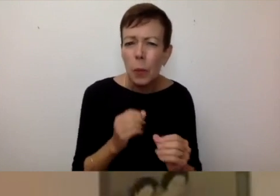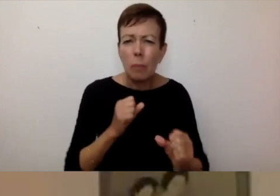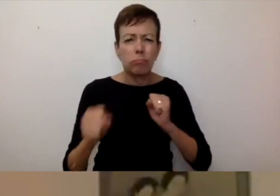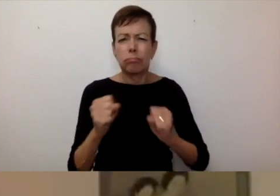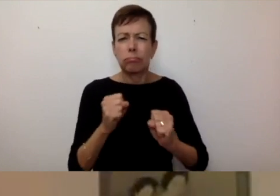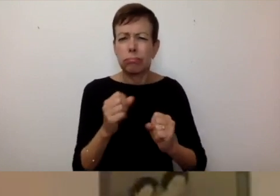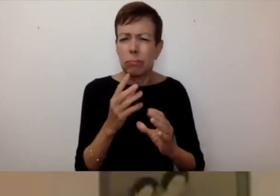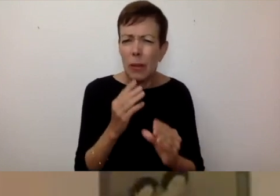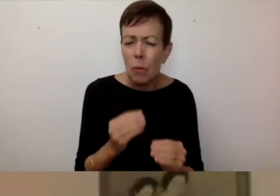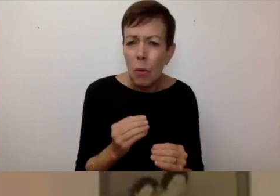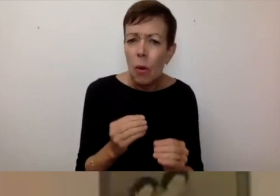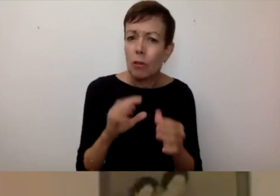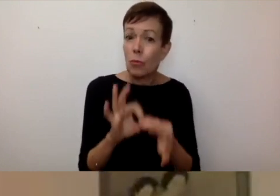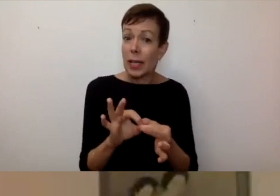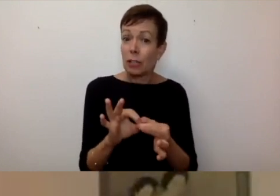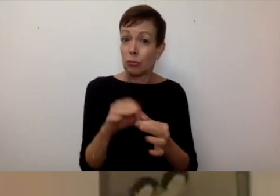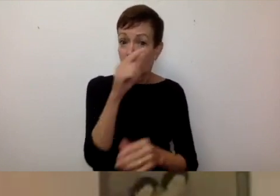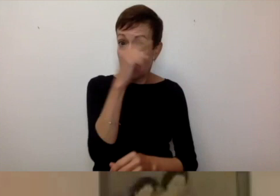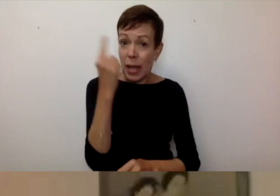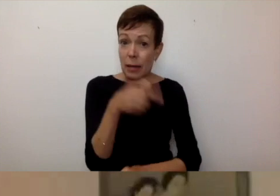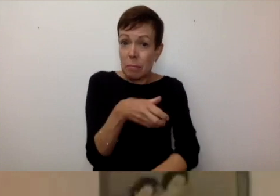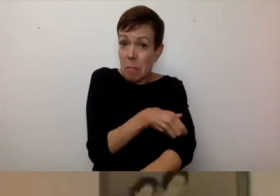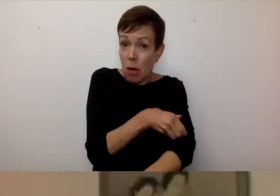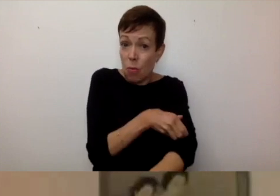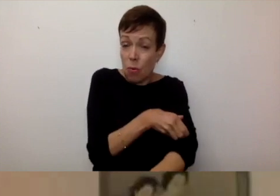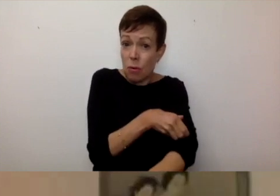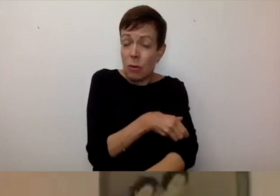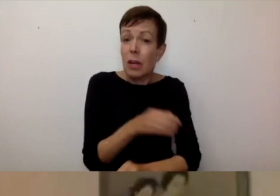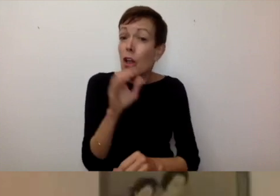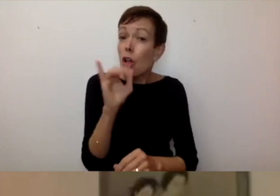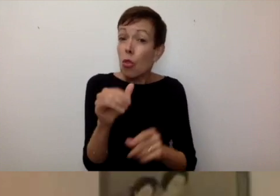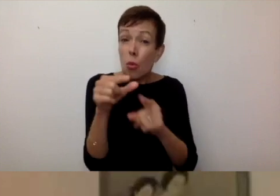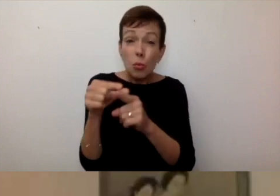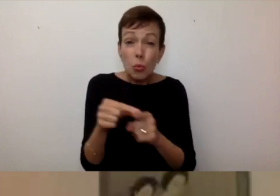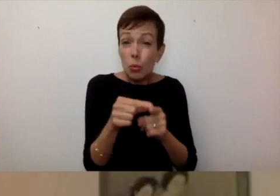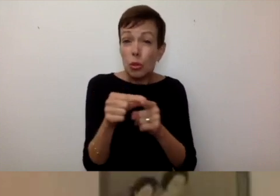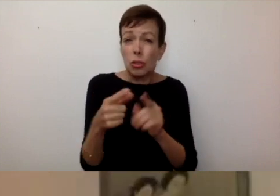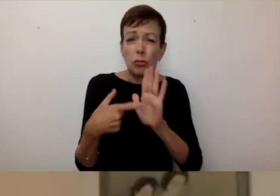with uncompromising tenor and the words deconstructed systems of oppression with